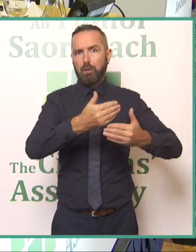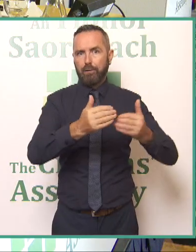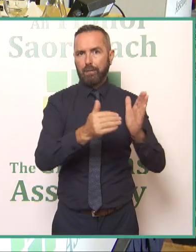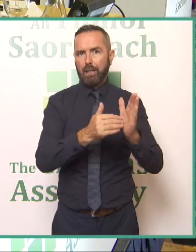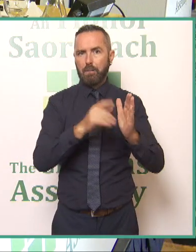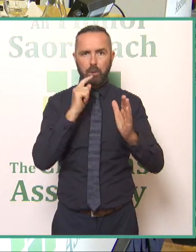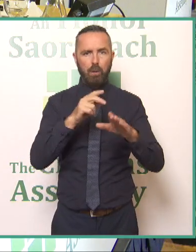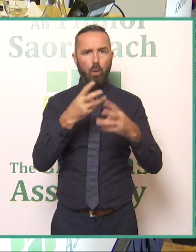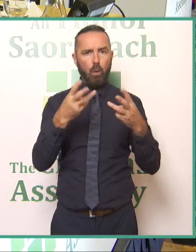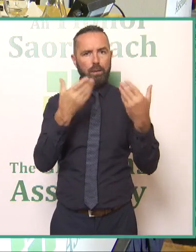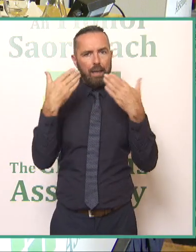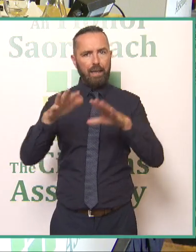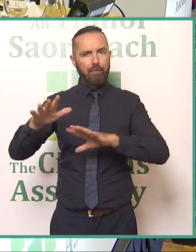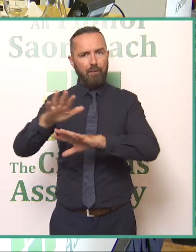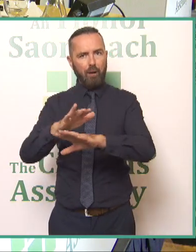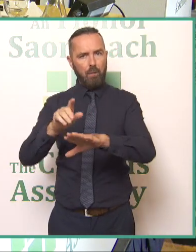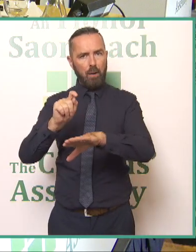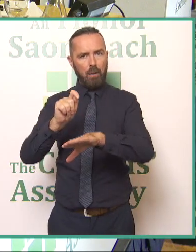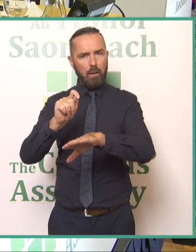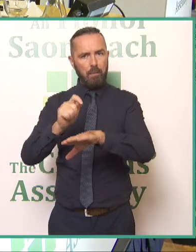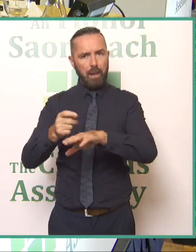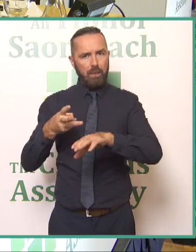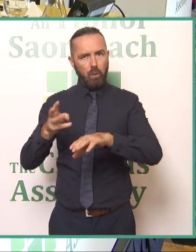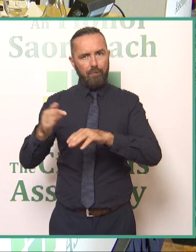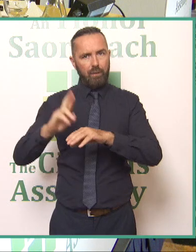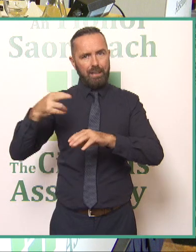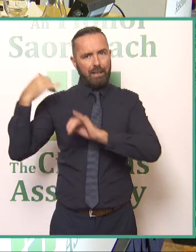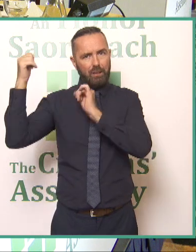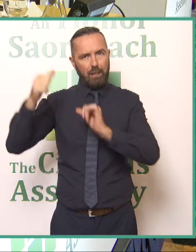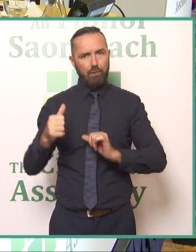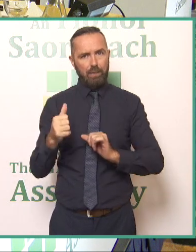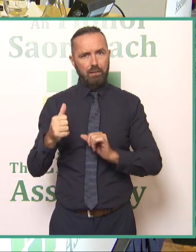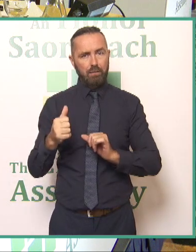for the Next Generation which for me is a huge motivation for me and the farm and for my family